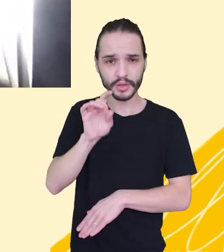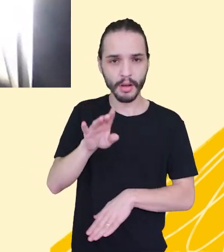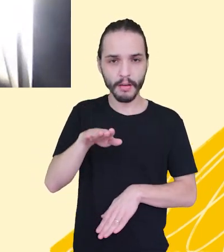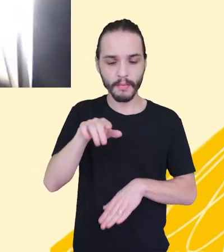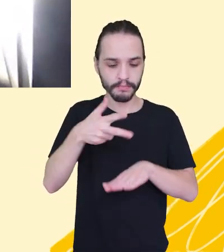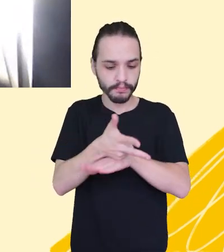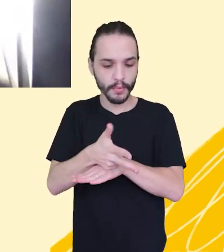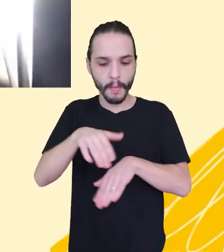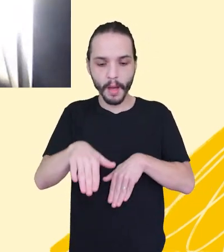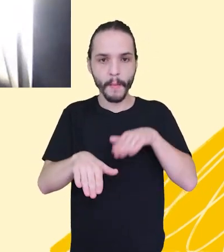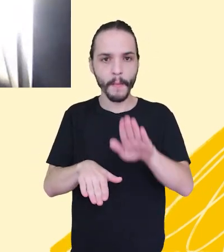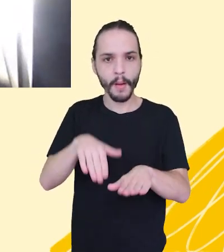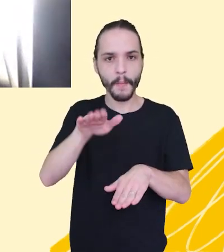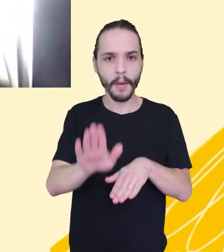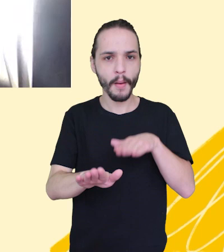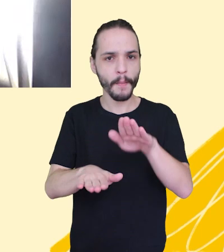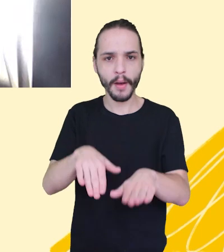Itís as simple.